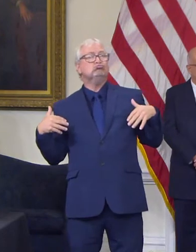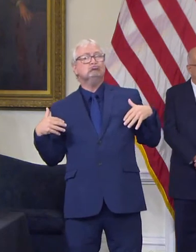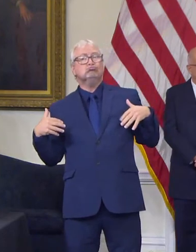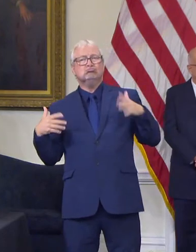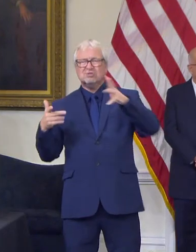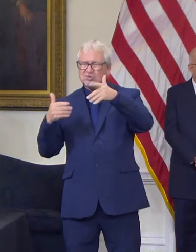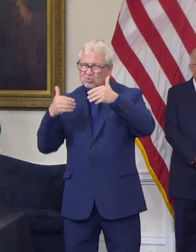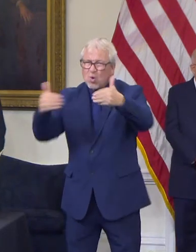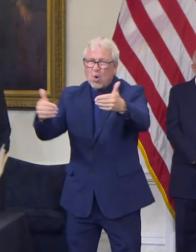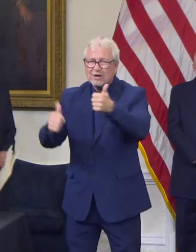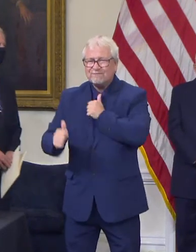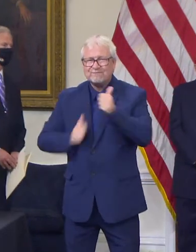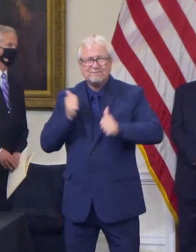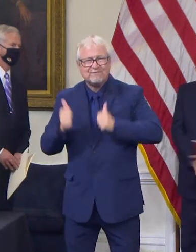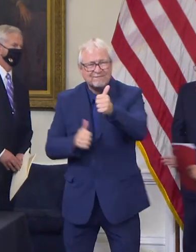I'll stop there and I'll turn it over to my colleague Dr.